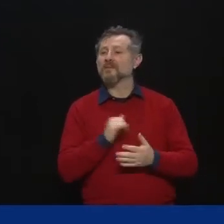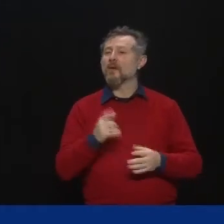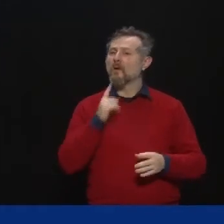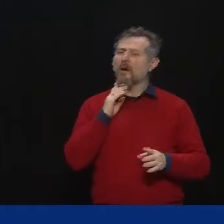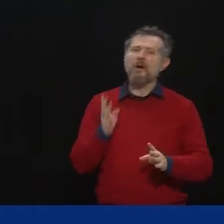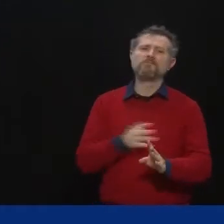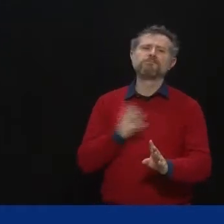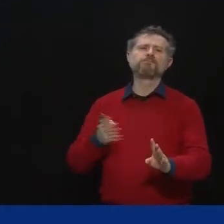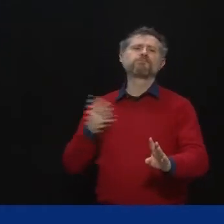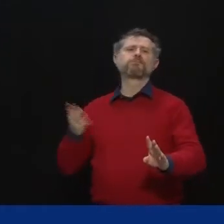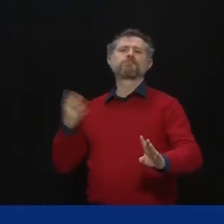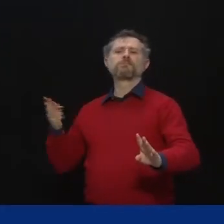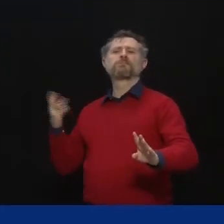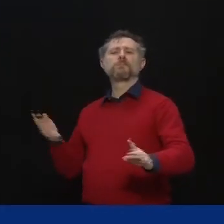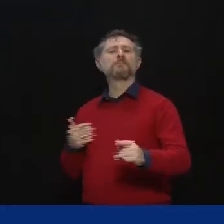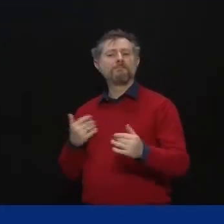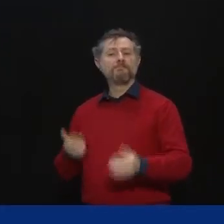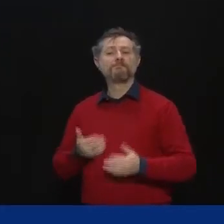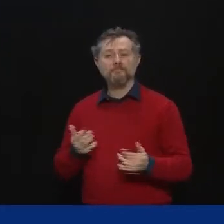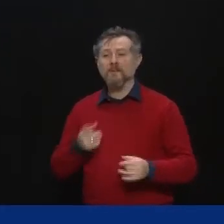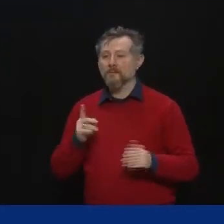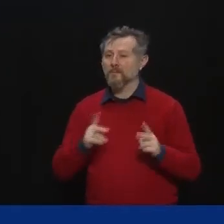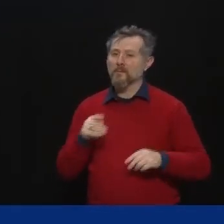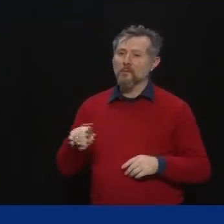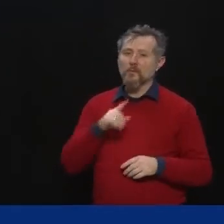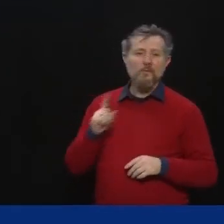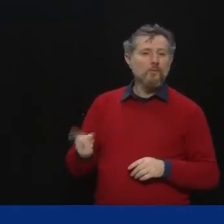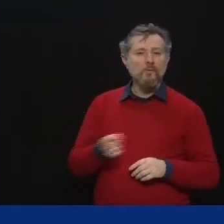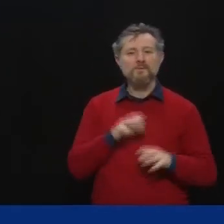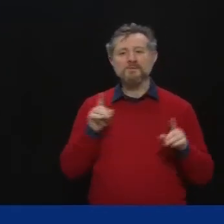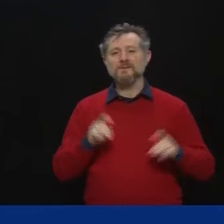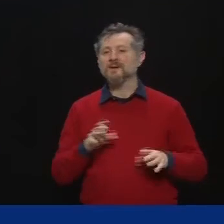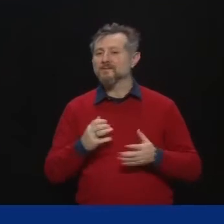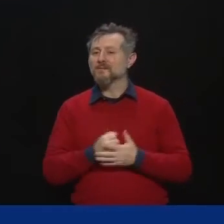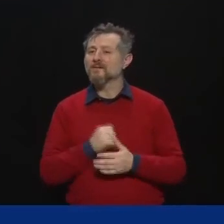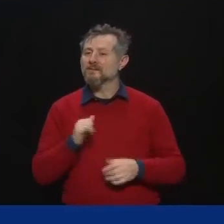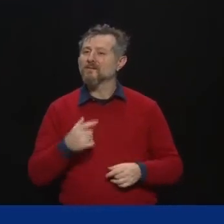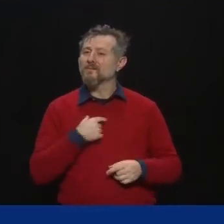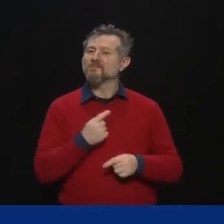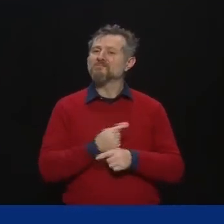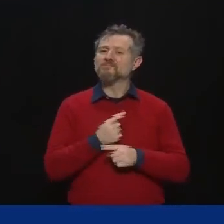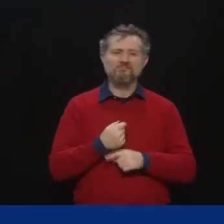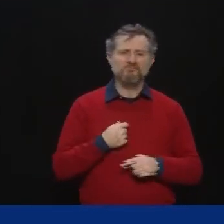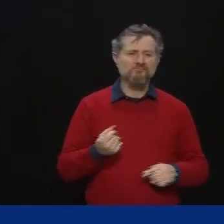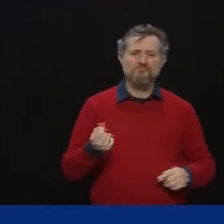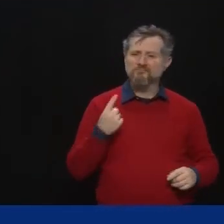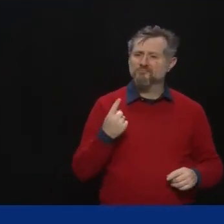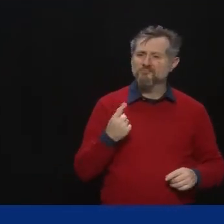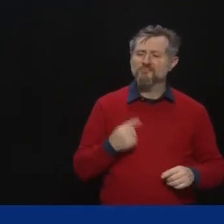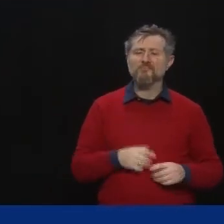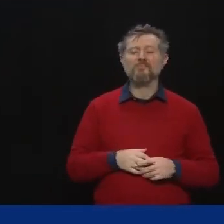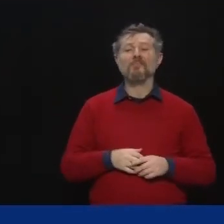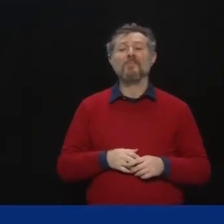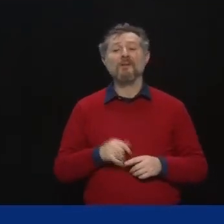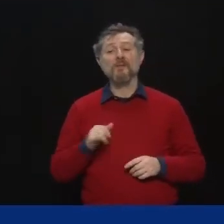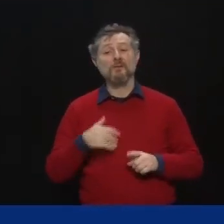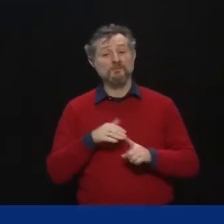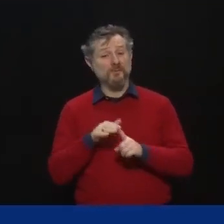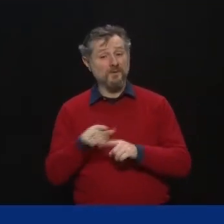THANK YOU. WE WANT TO MAKE SURE THAT NEW YORKERS HAVE MANY WAYS TO ACCESS WE KNOW THERE'S LONG LINES AND